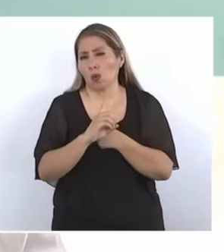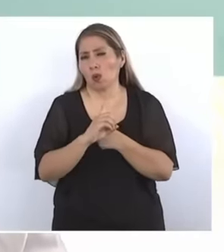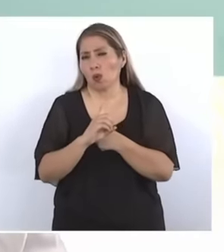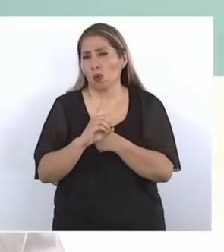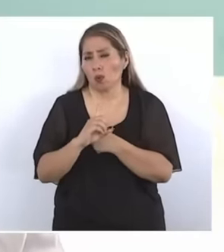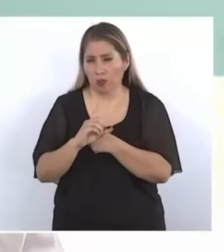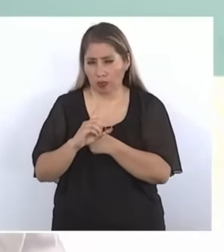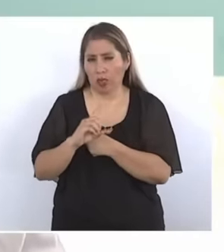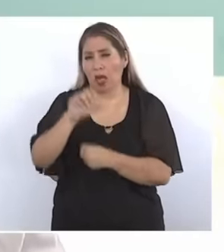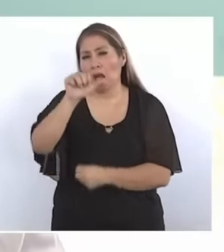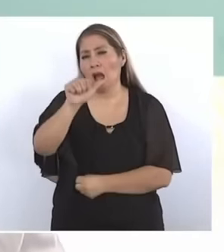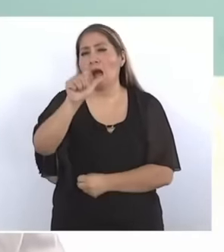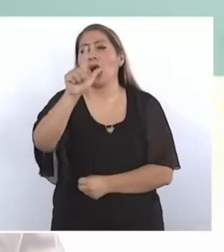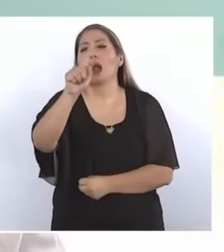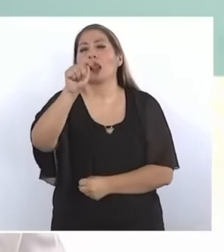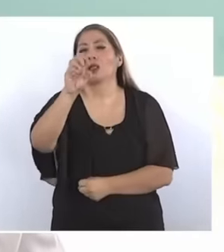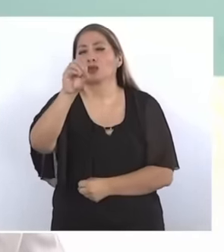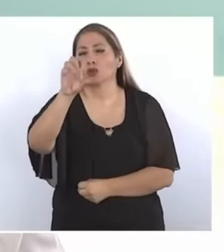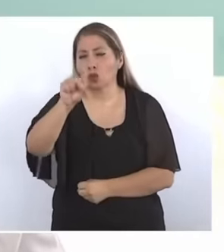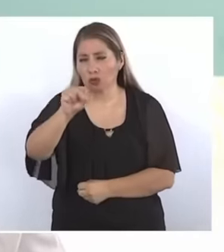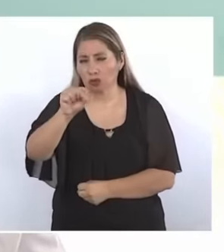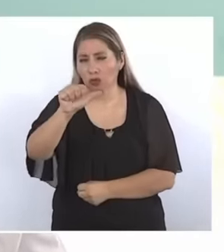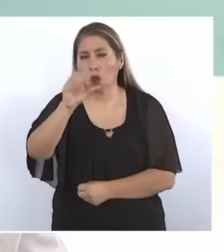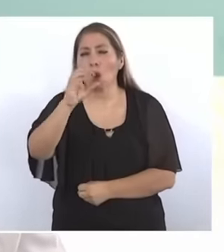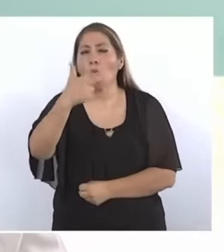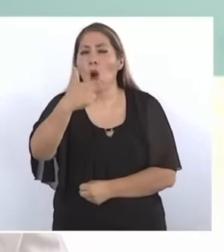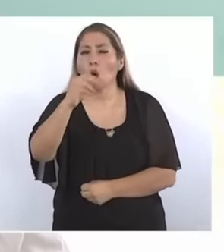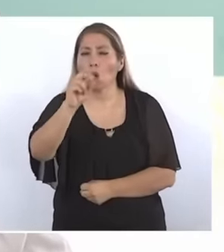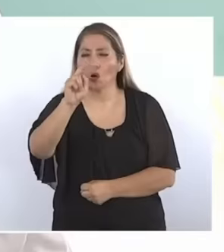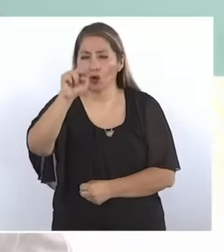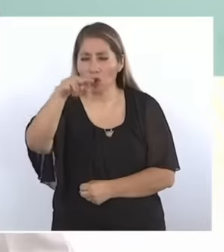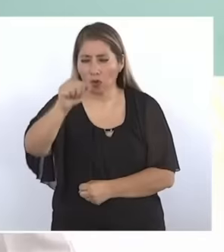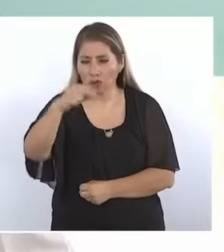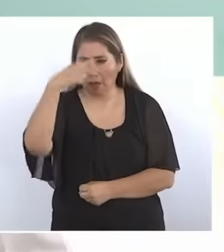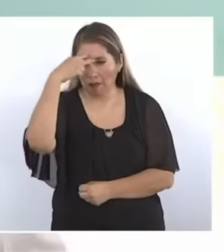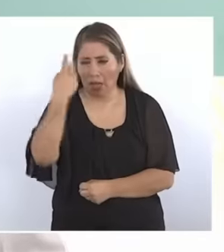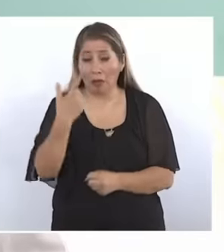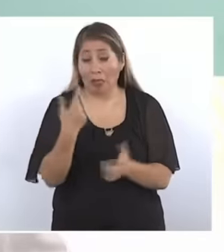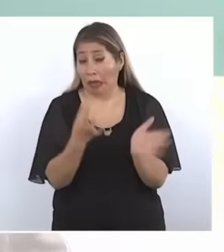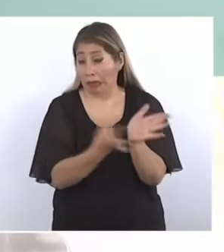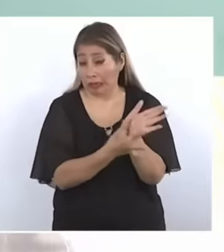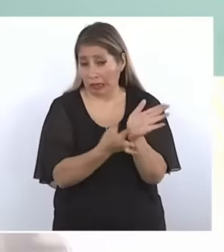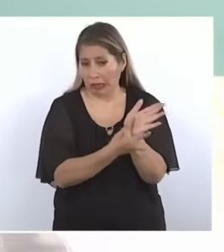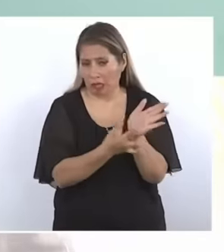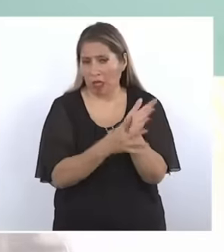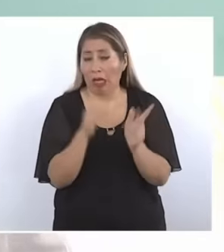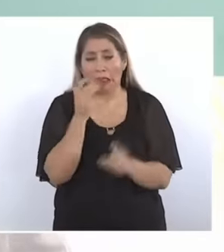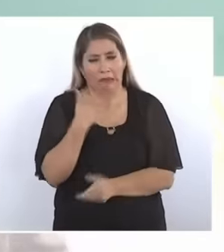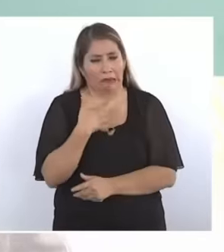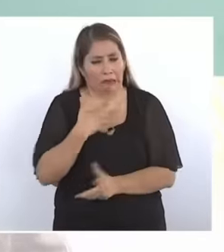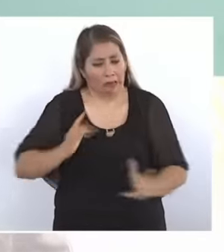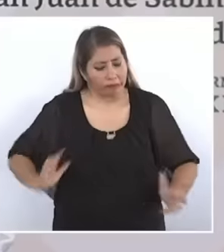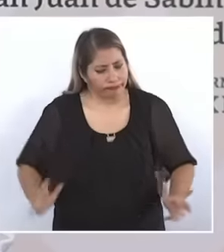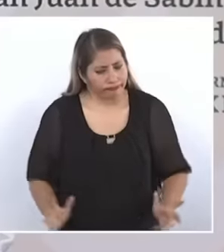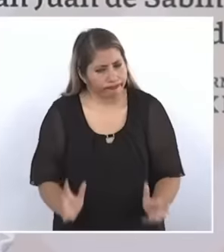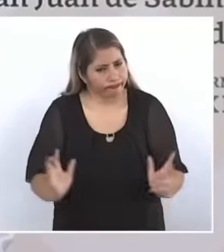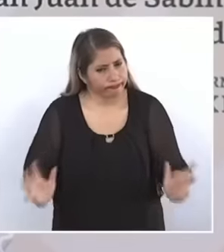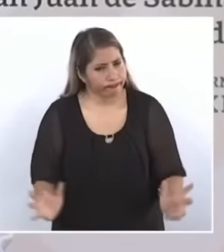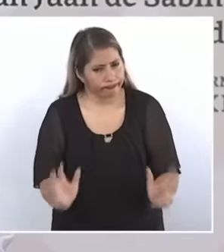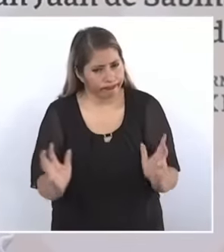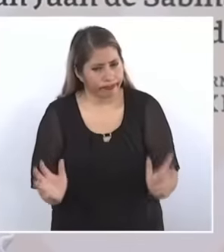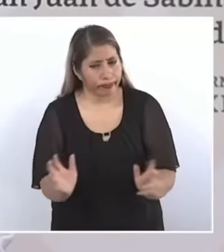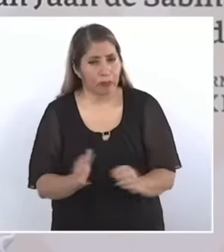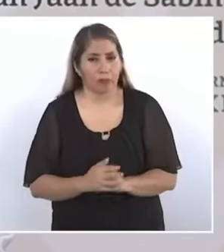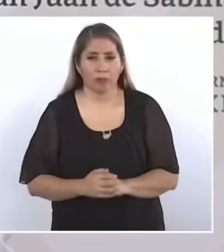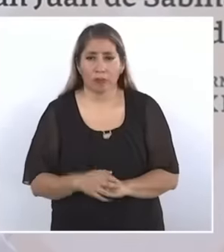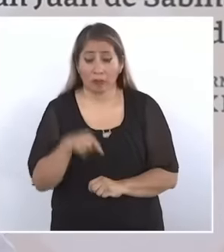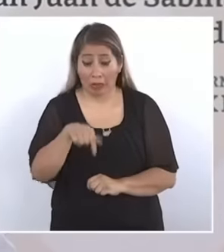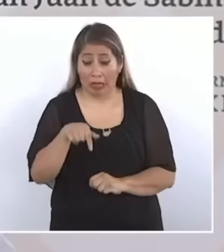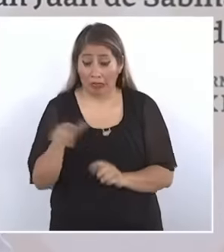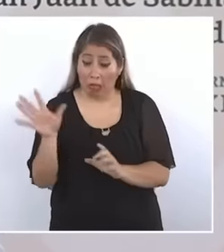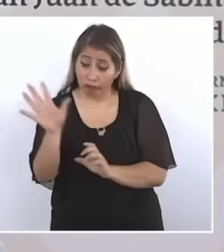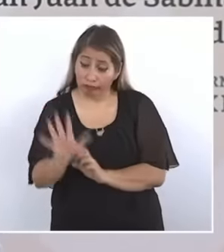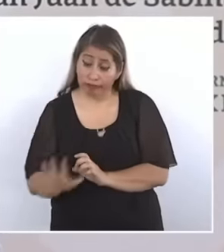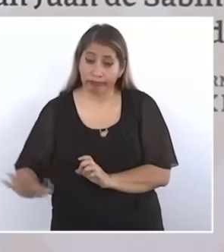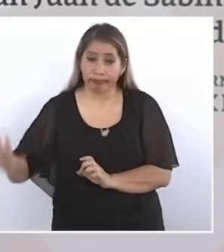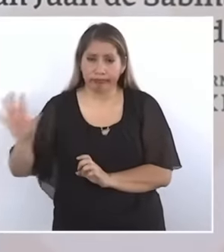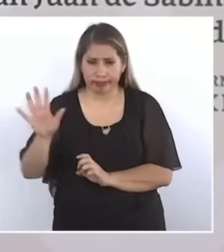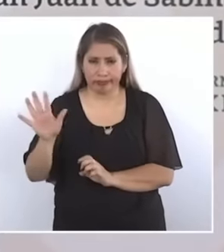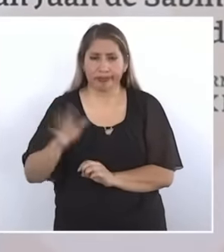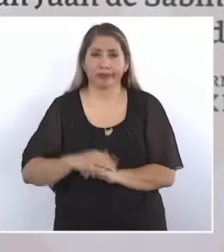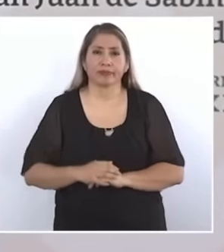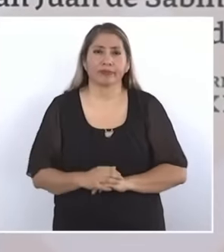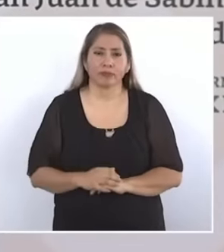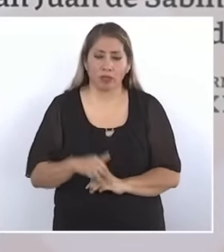so that there is employment this area must be promoted we